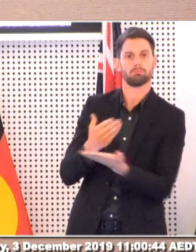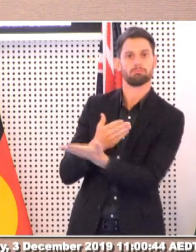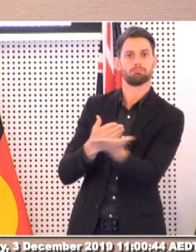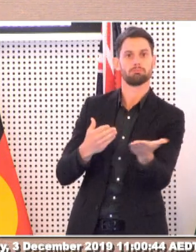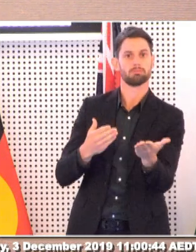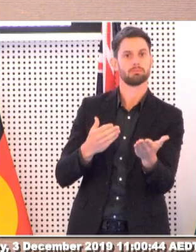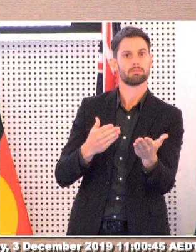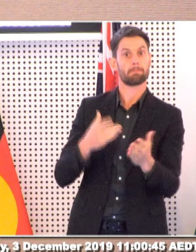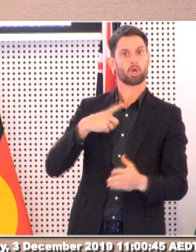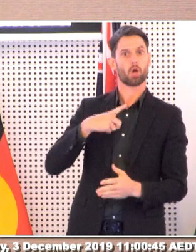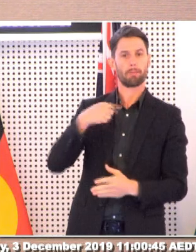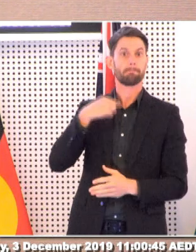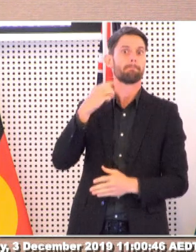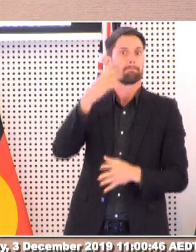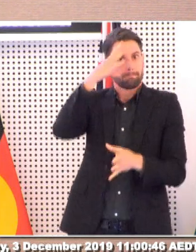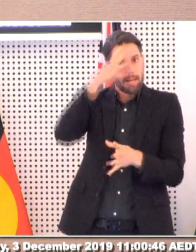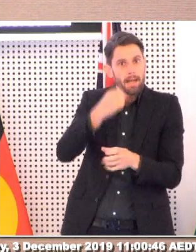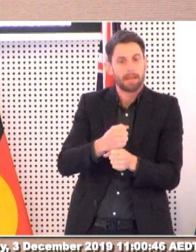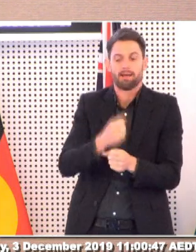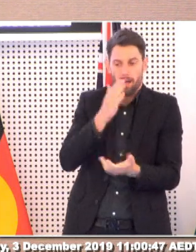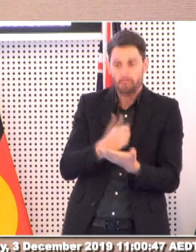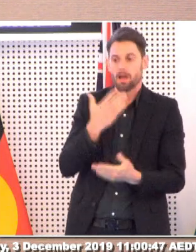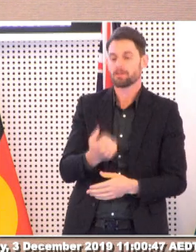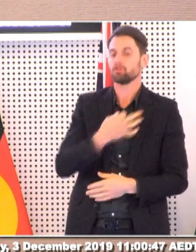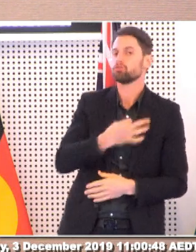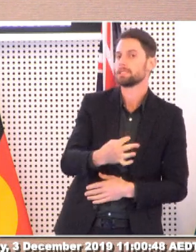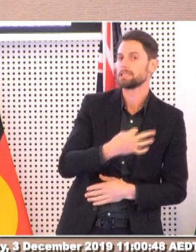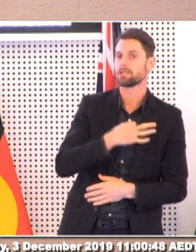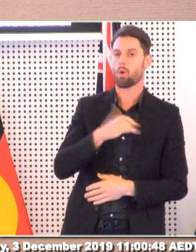of risk or of dangerousness or some inherent thing to disability